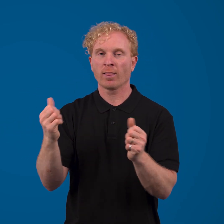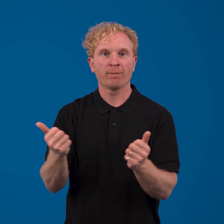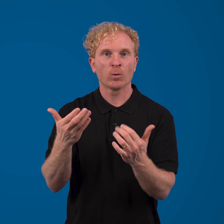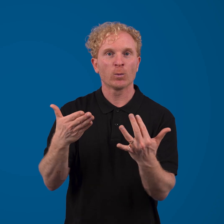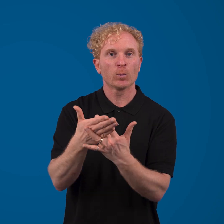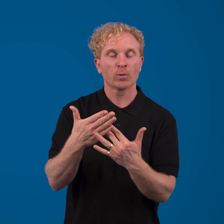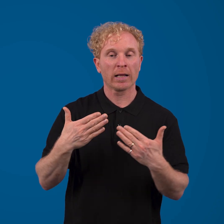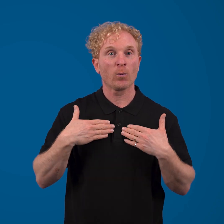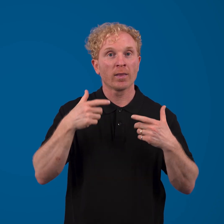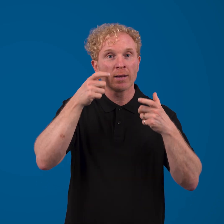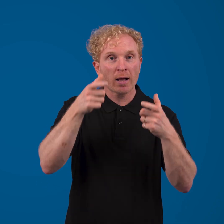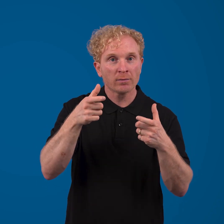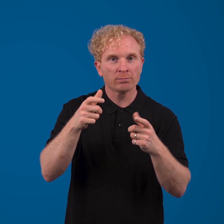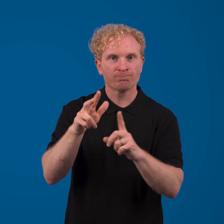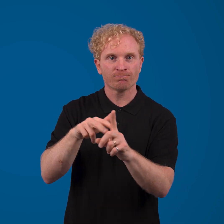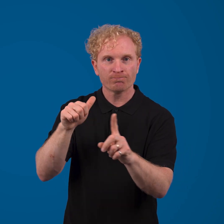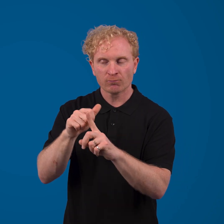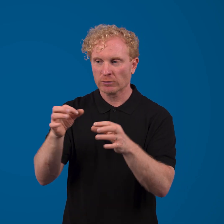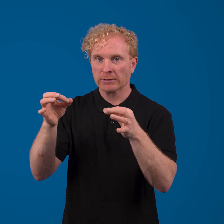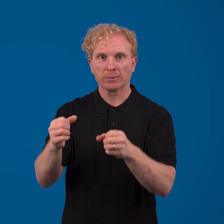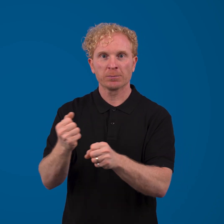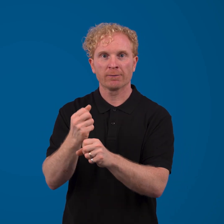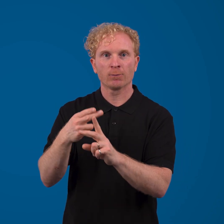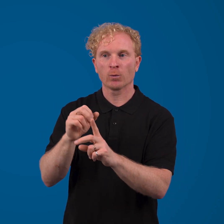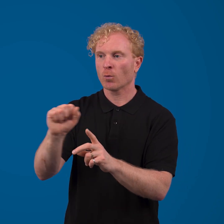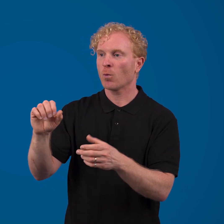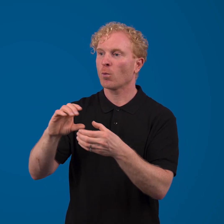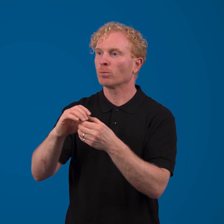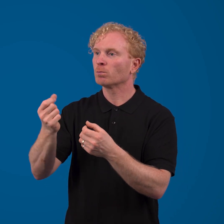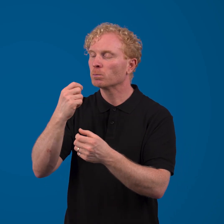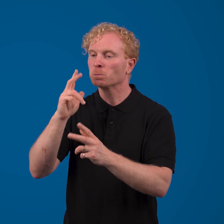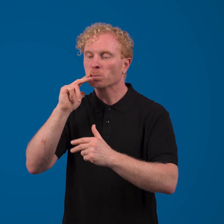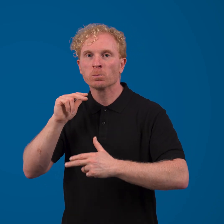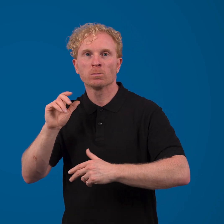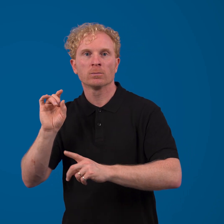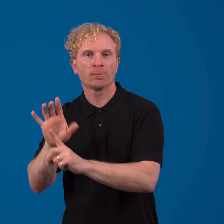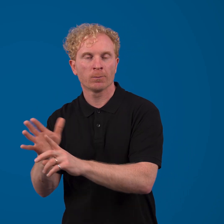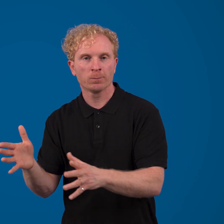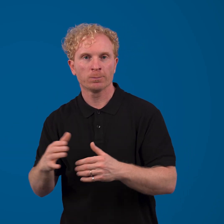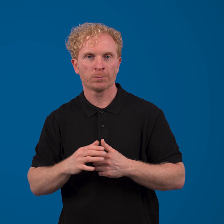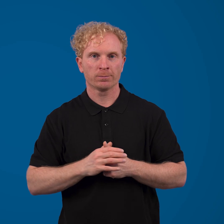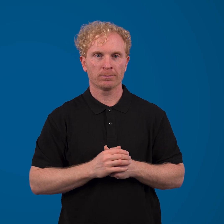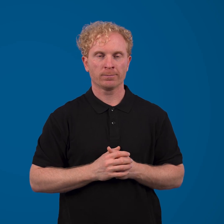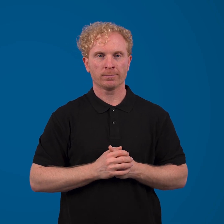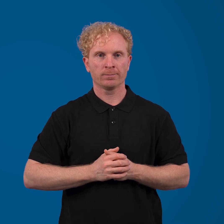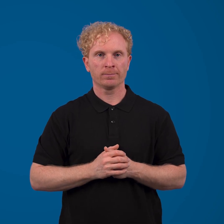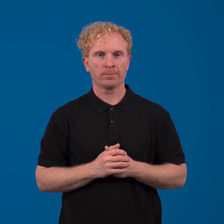can limit access their healthcare, diagnosis and decision making about their own treatment.